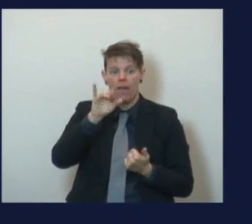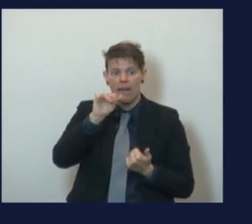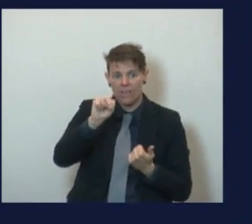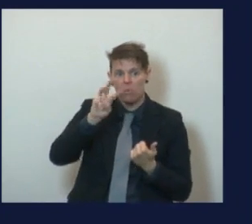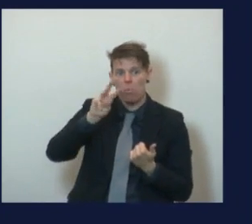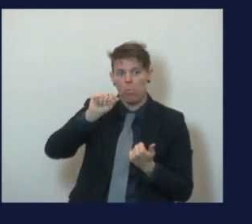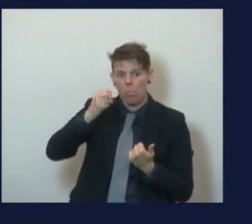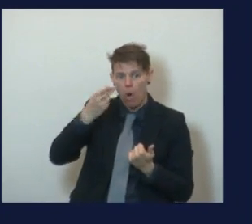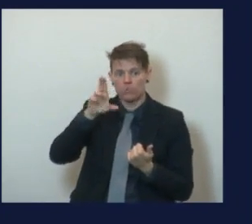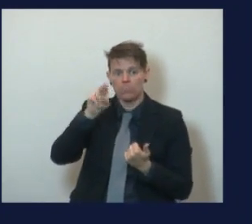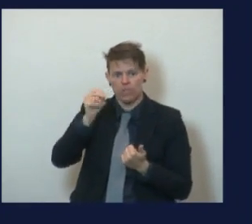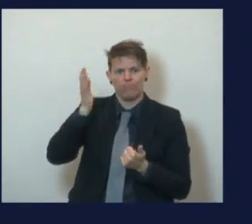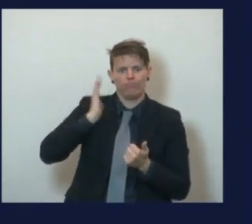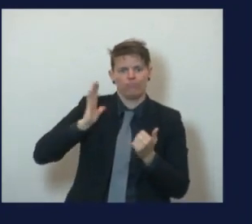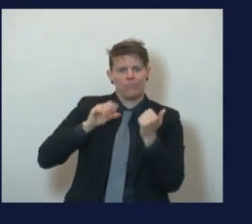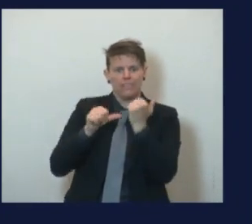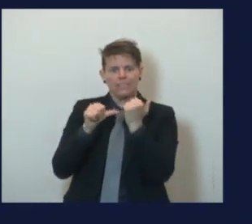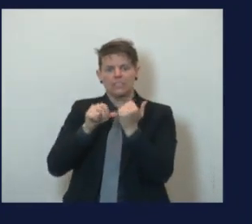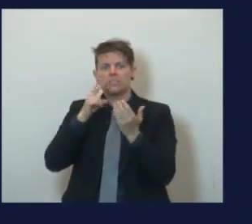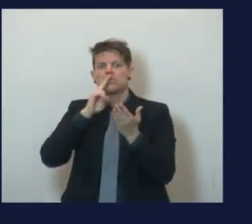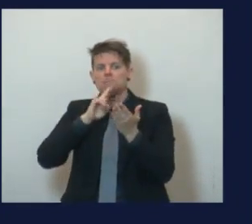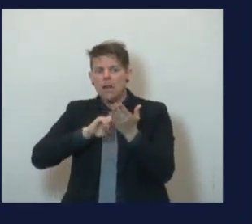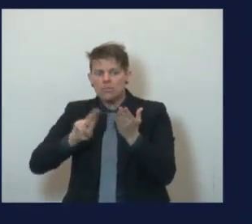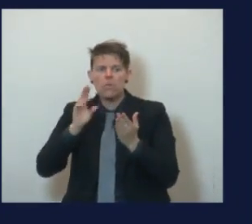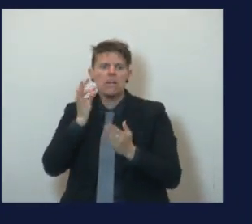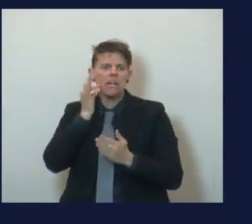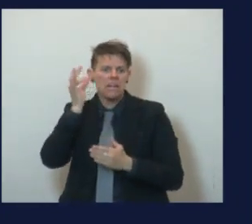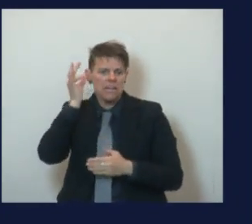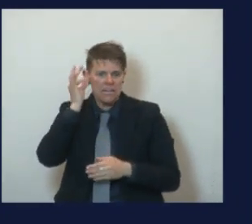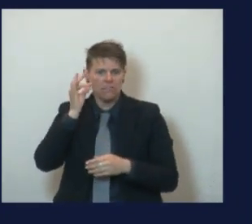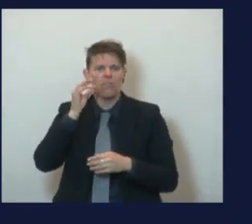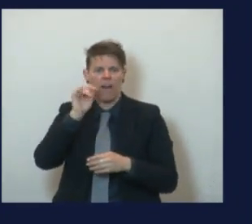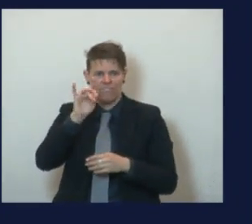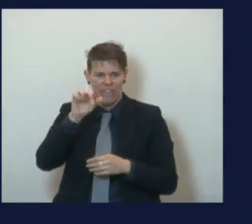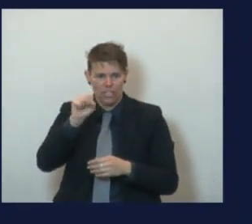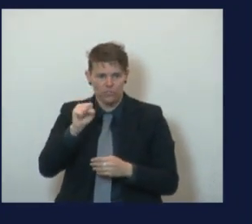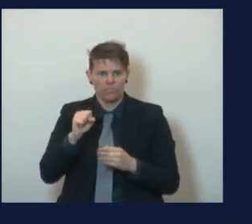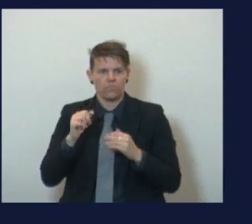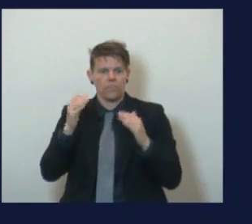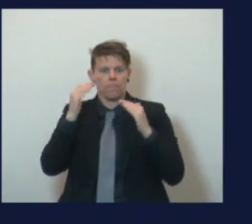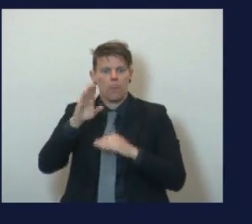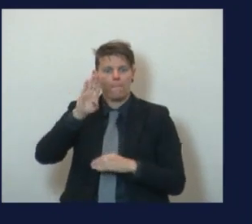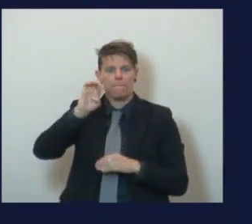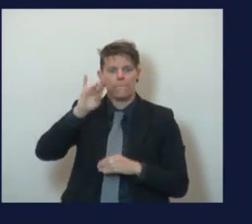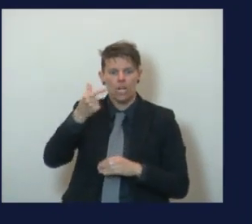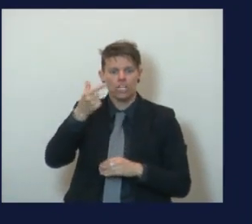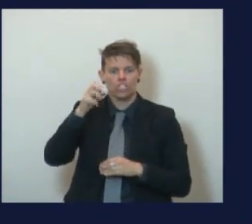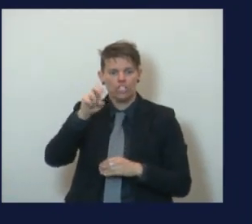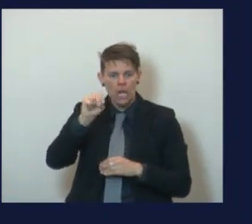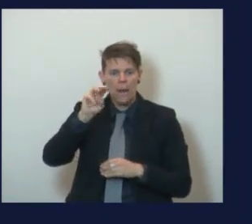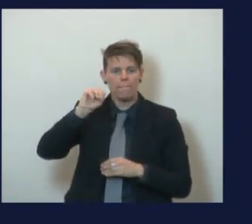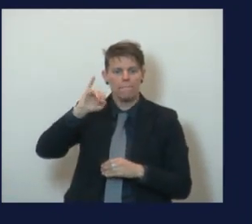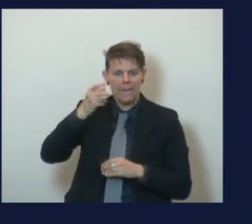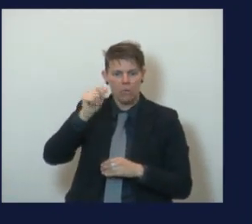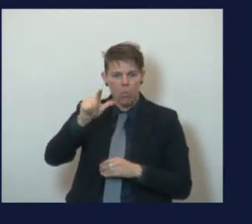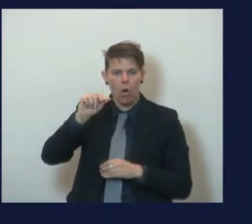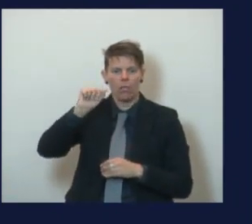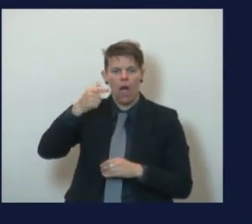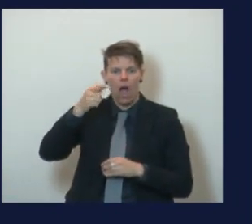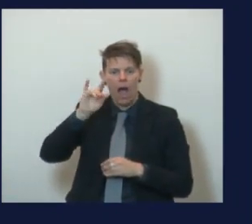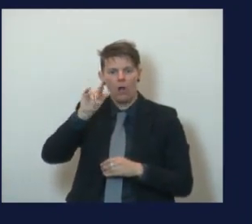NAVAJO NATION RAPID RESPONSE TEAM HAS KEVIN WASHBURN FORMER ASSISTANT SECRETARY FOR THE NATIONAL INDIAN AFFAIRS BRIGADIER GENERAL MIGUEL AGUILAR, NEW MEXICO NATIONAL